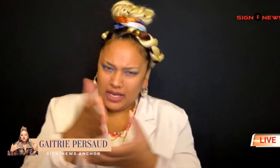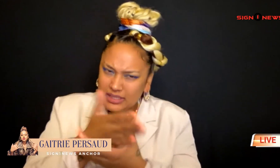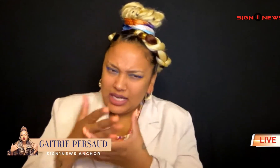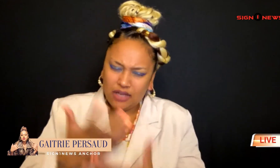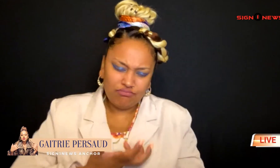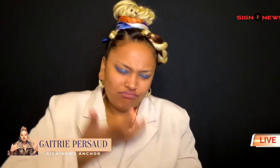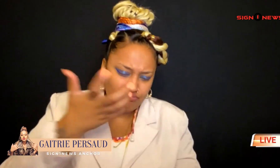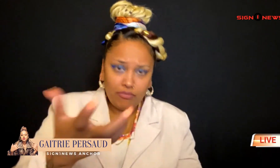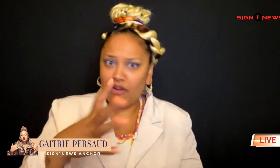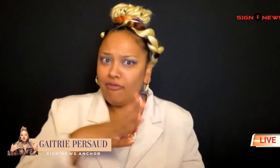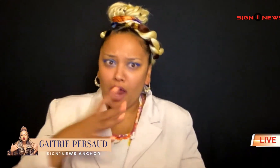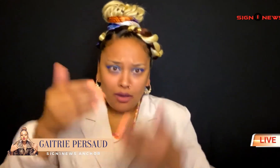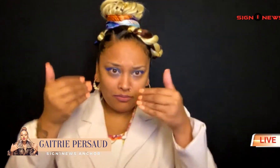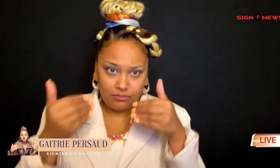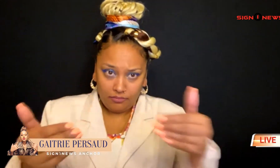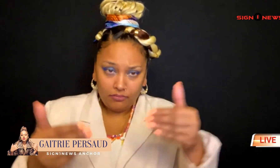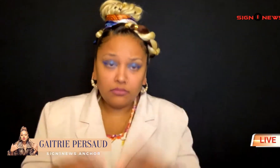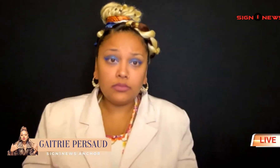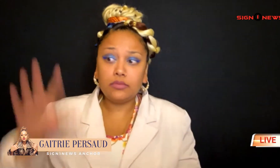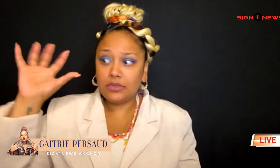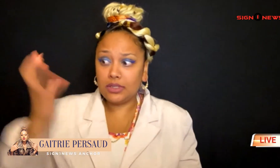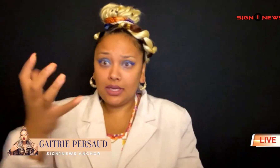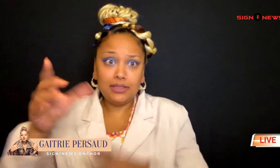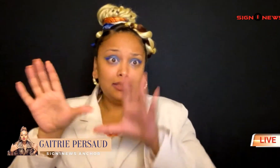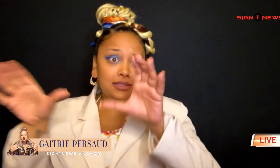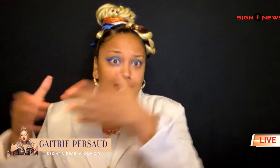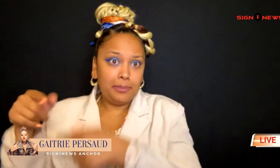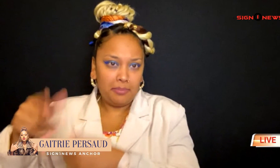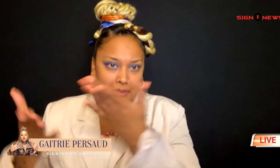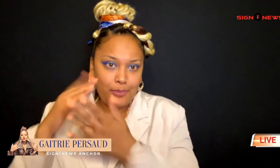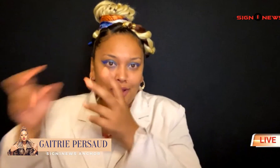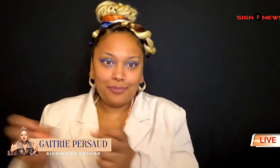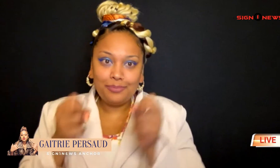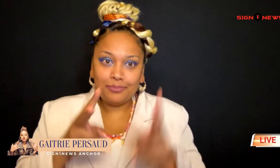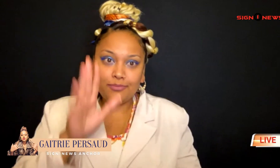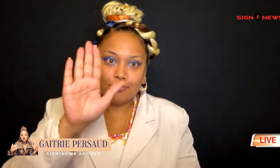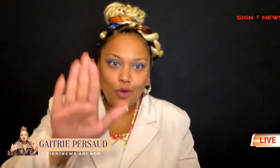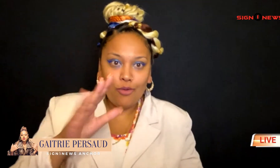if you post an interesting comment during this update we may add it at the bottom of the screen